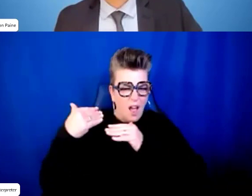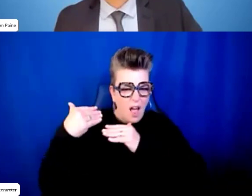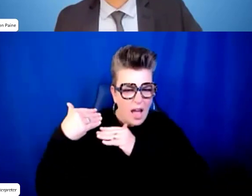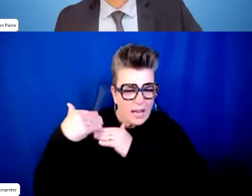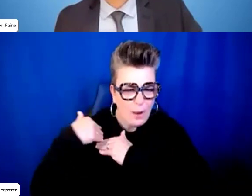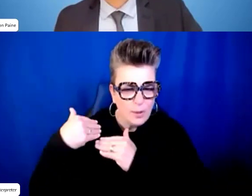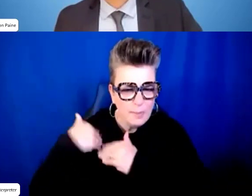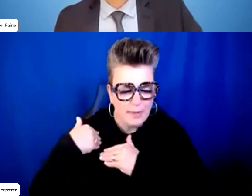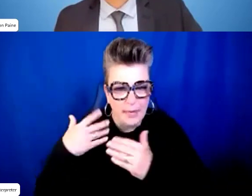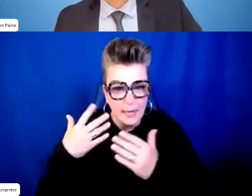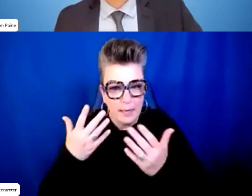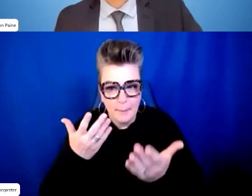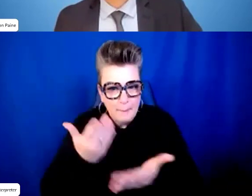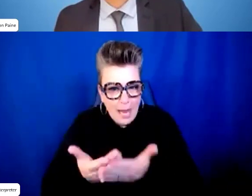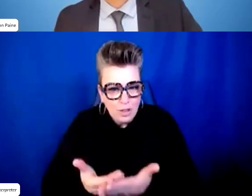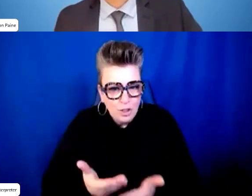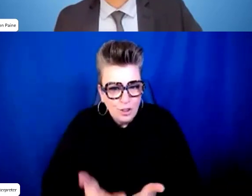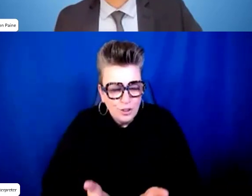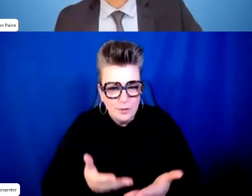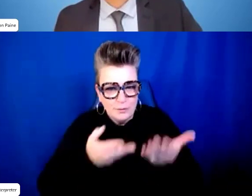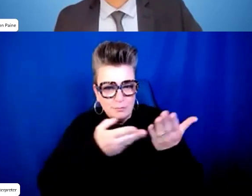that what people say they're going to do in their plan